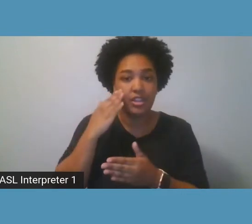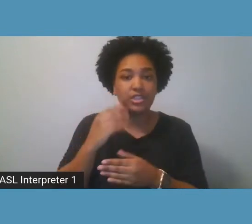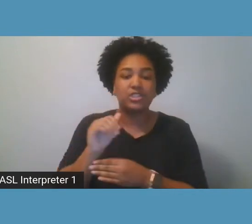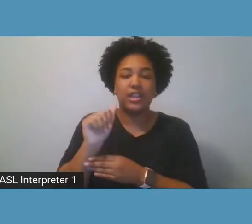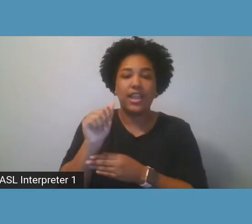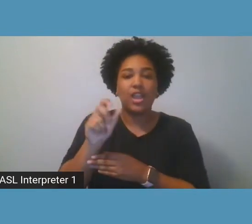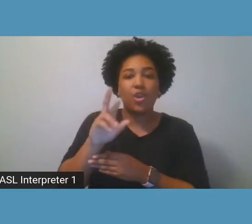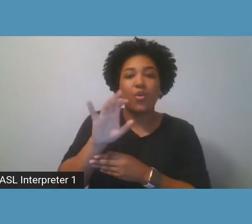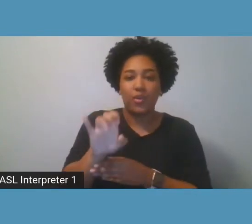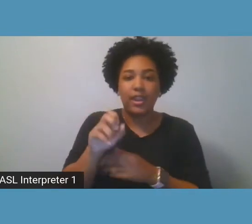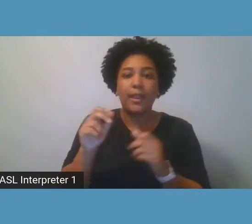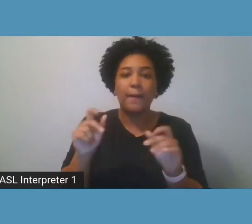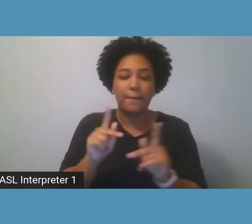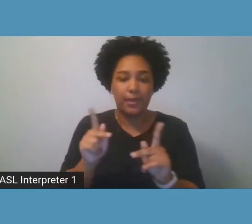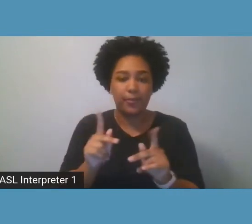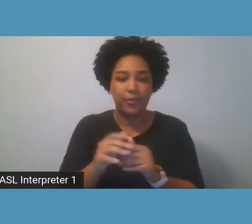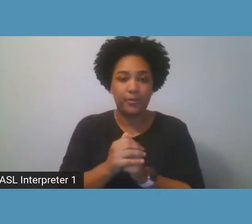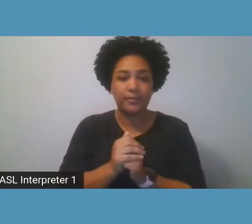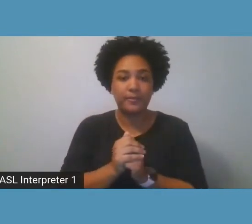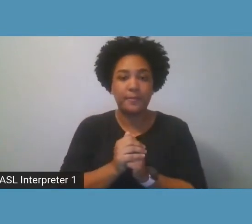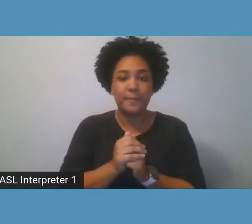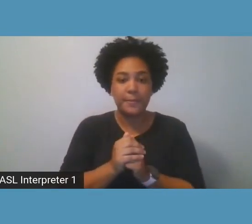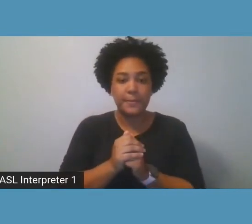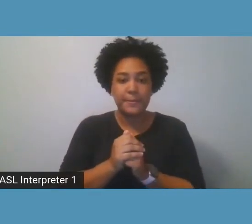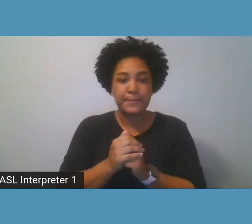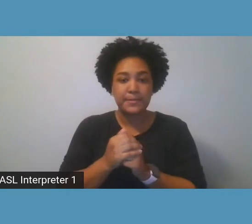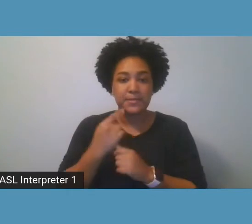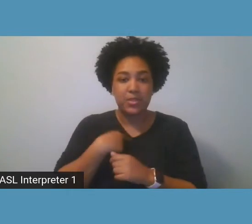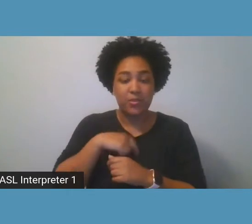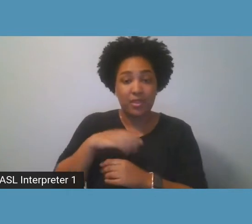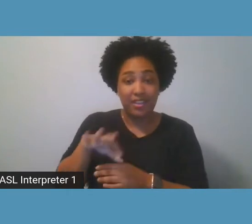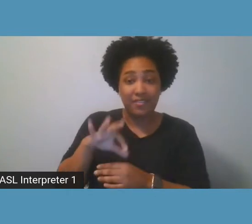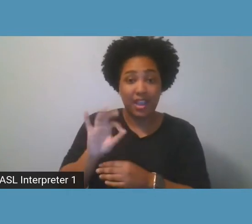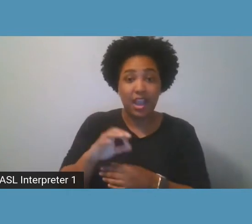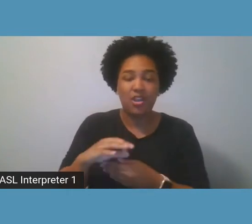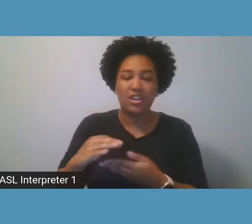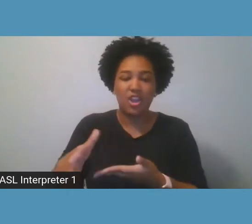and those of our members were founded within a colonizing society which perpetuated the